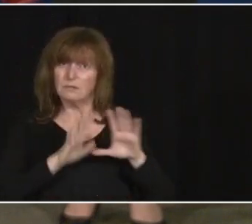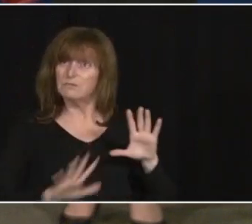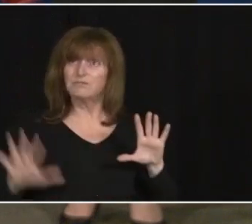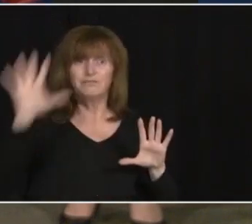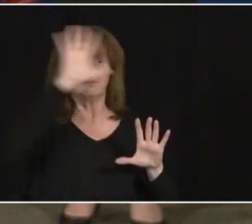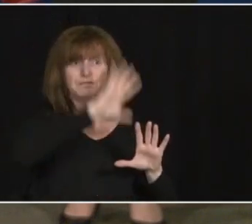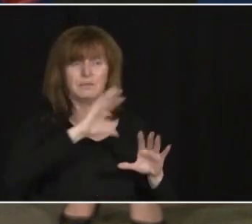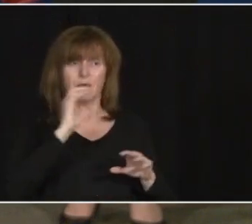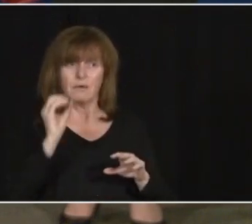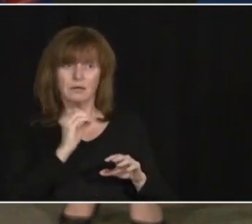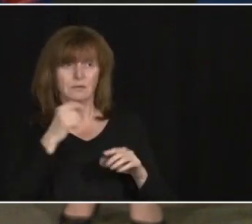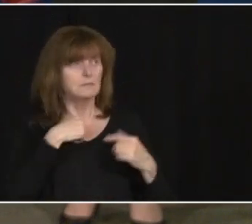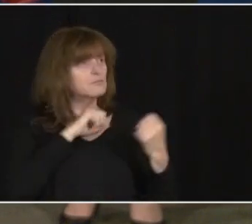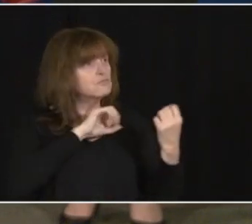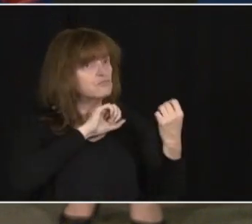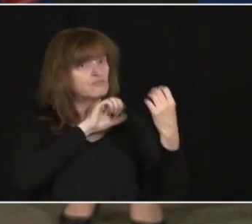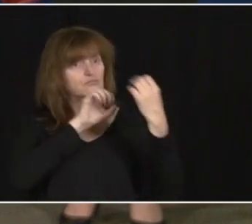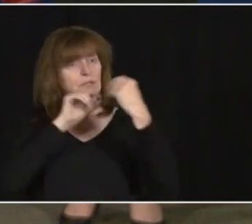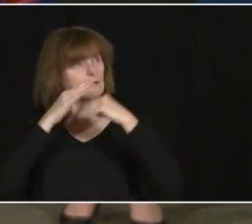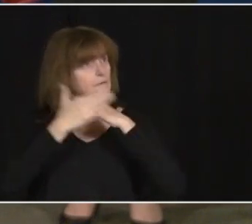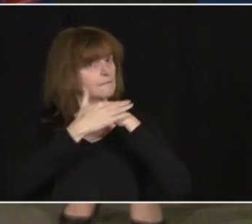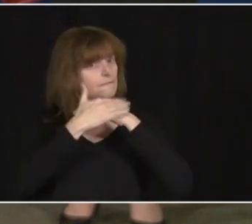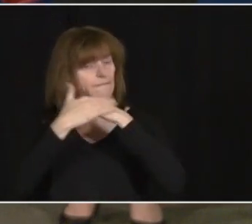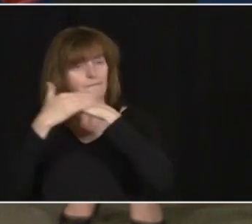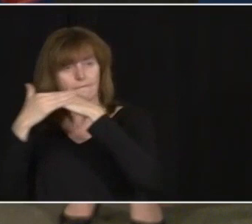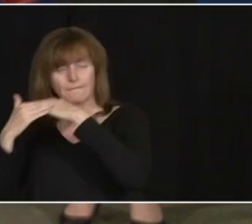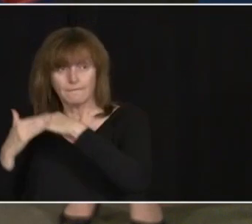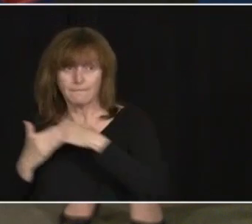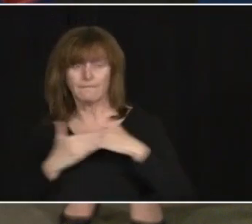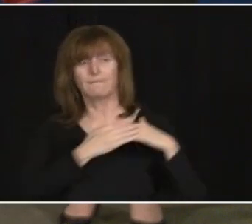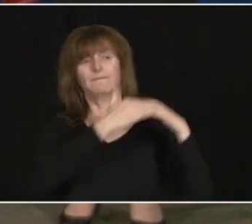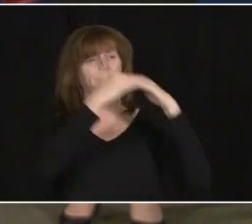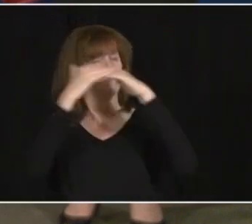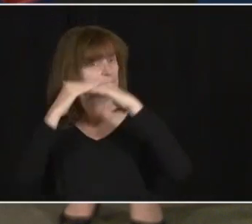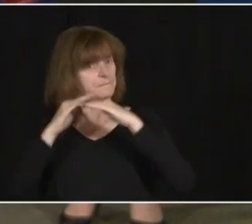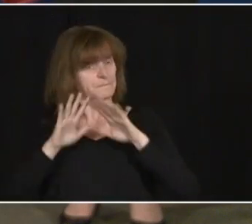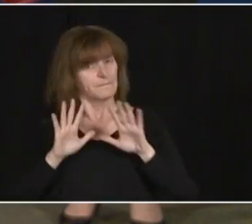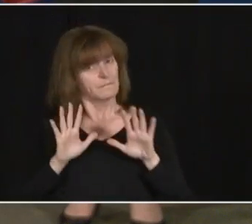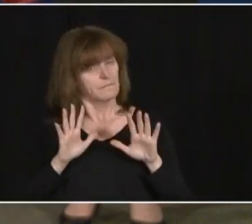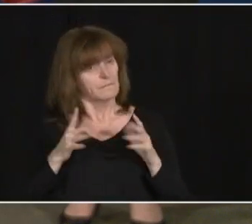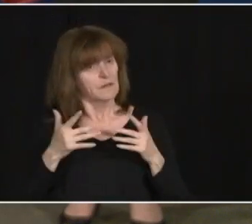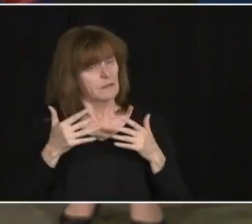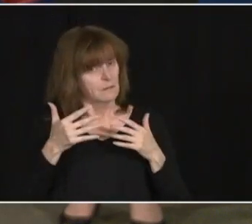province and get their input as well. Evenly we have to turn the economy on